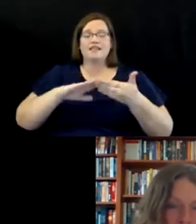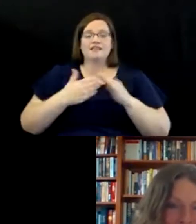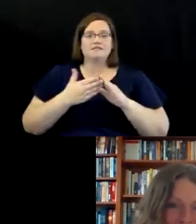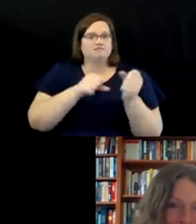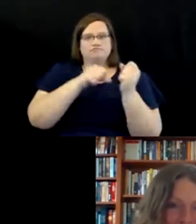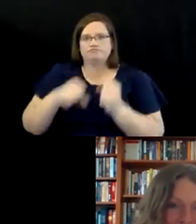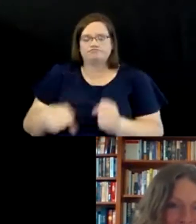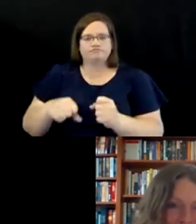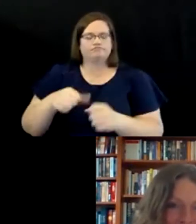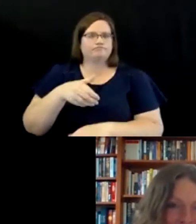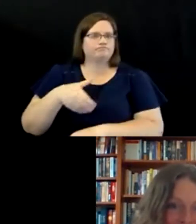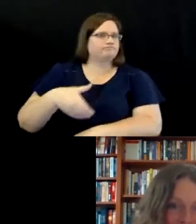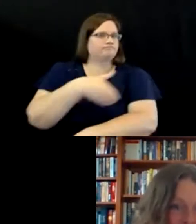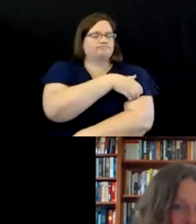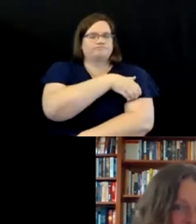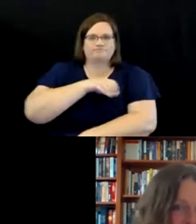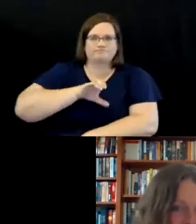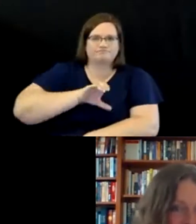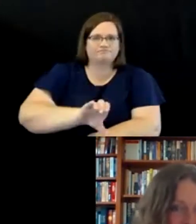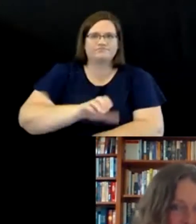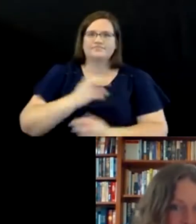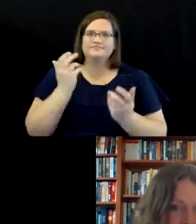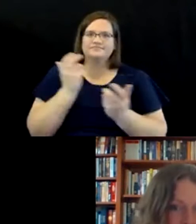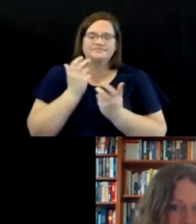powerful, and I really appreciate when we're able to come together and have